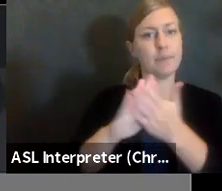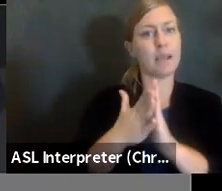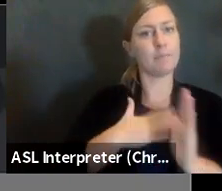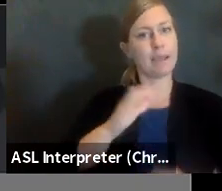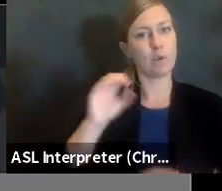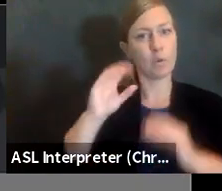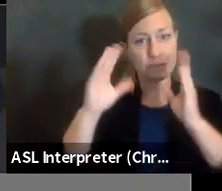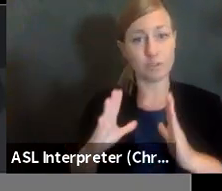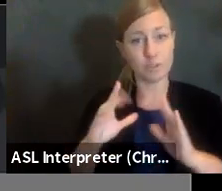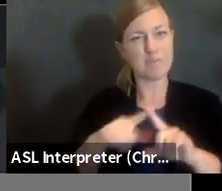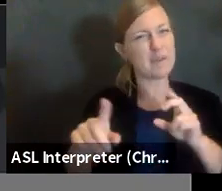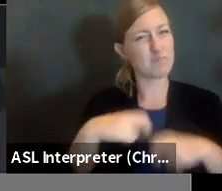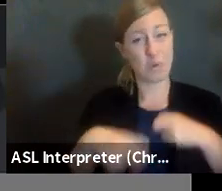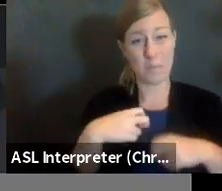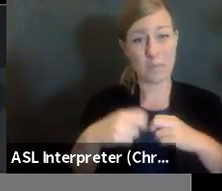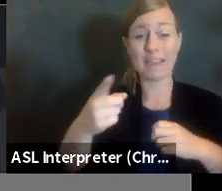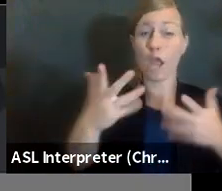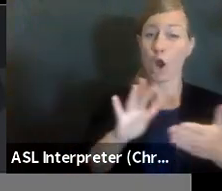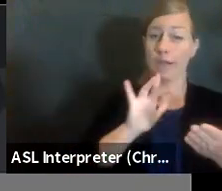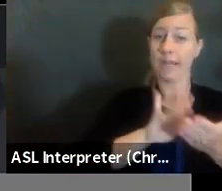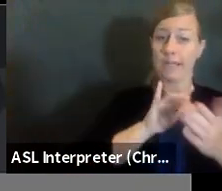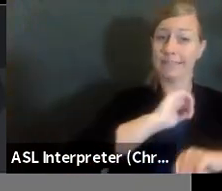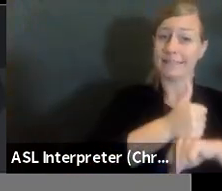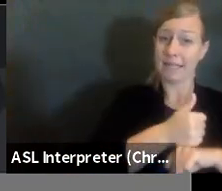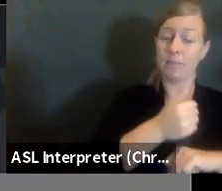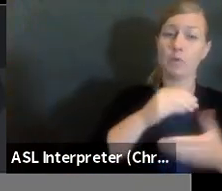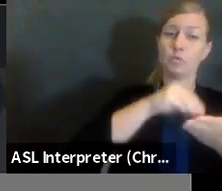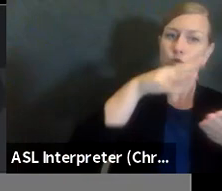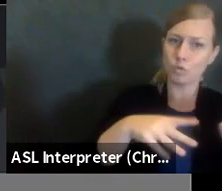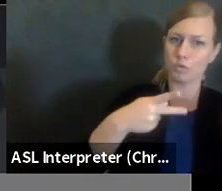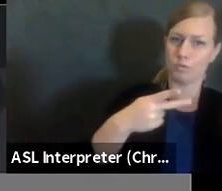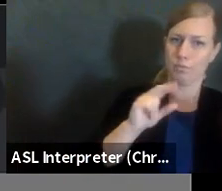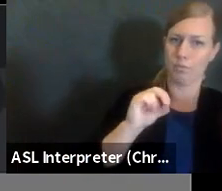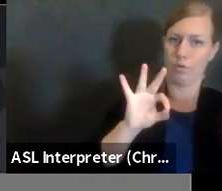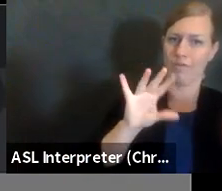ESD 112 - Katherine Livick: If he's a student, I'm not going to be able to add him as a co teacher in this, they have to be approved.